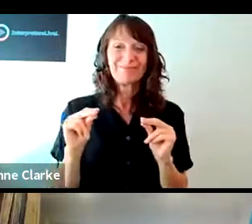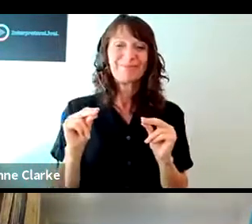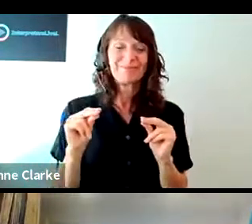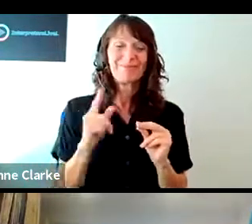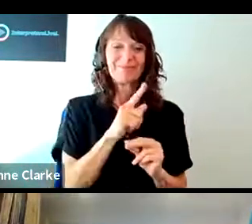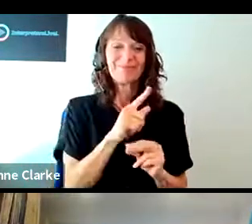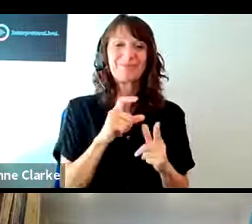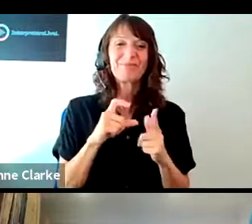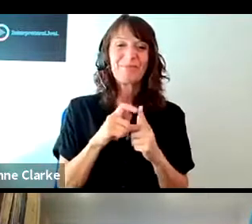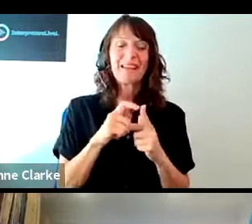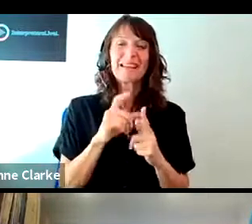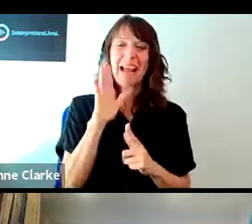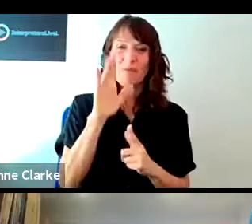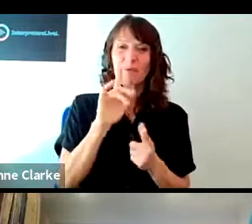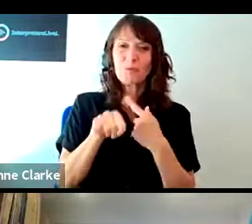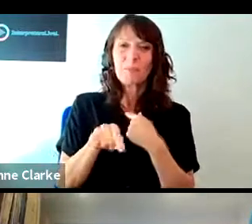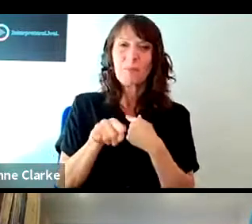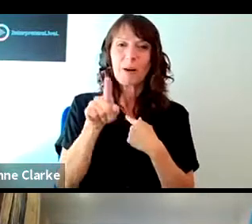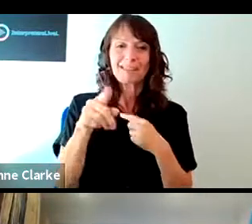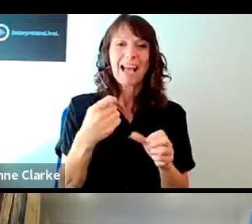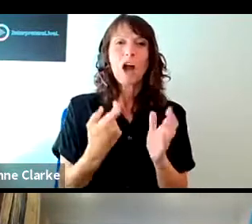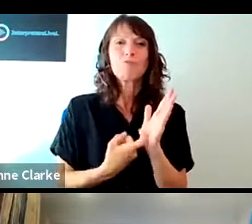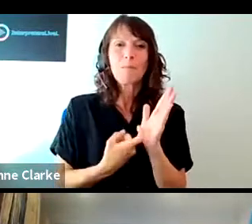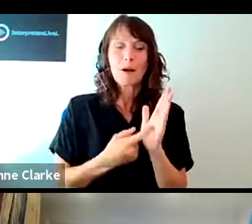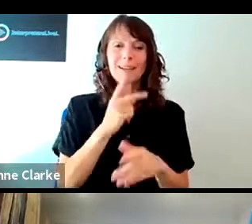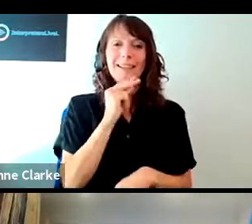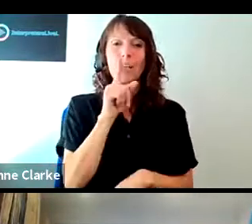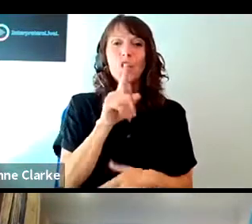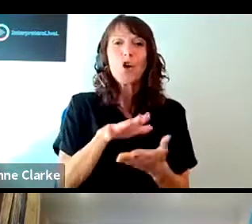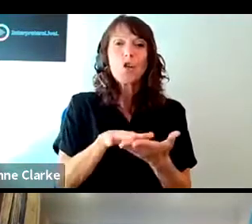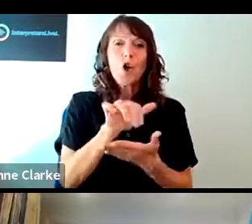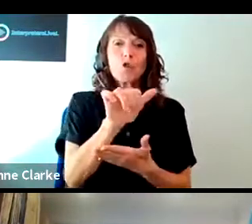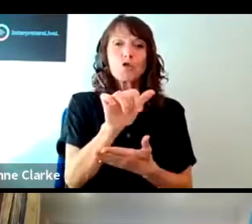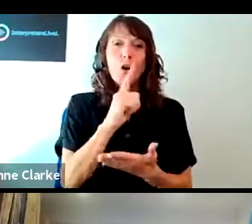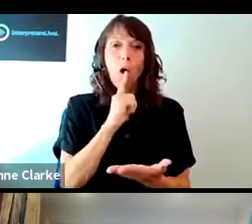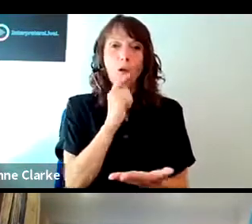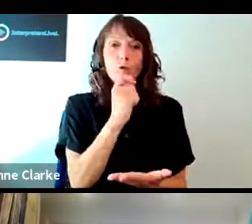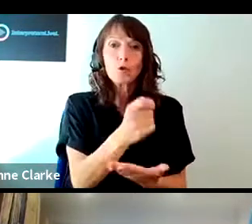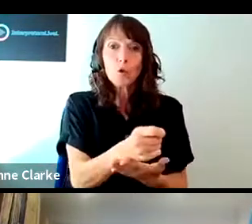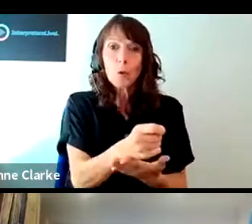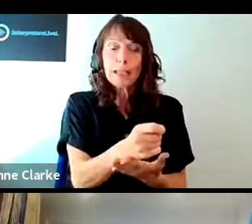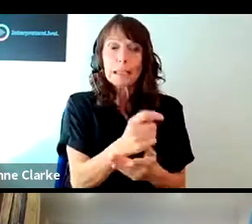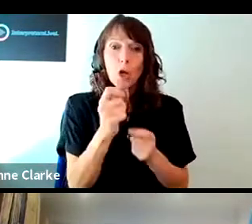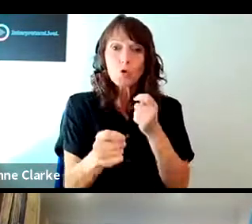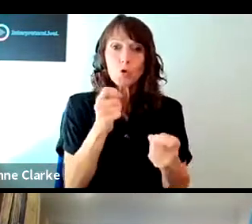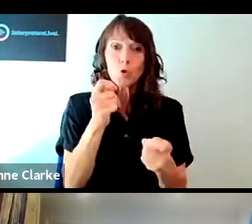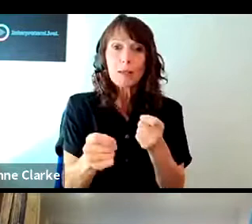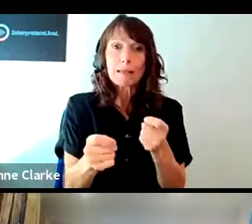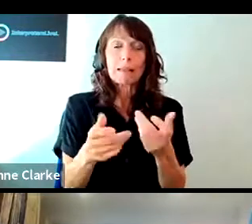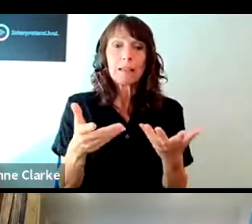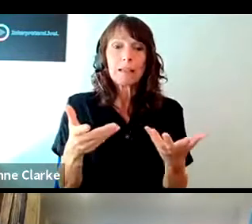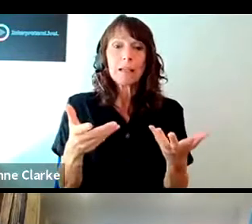It's something that affects, the cultural swing, it expands every part of the